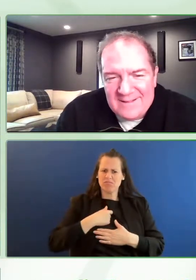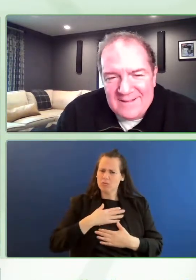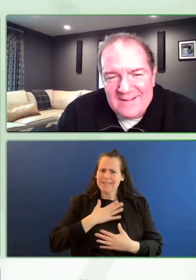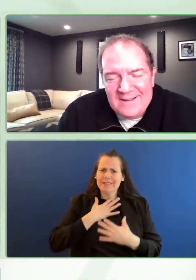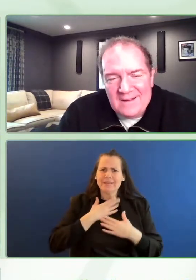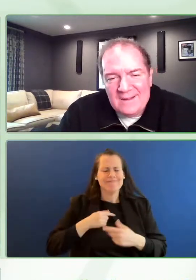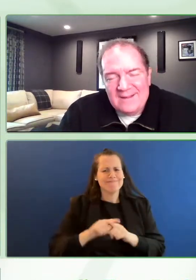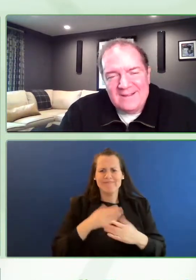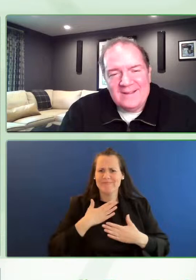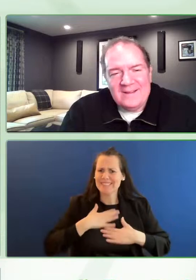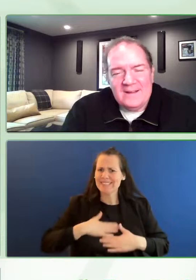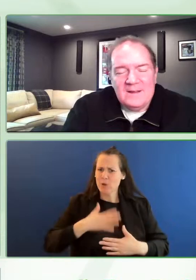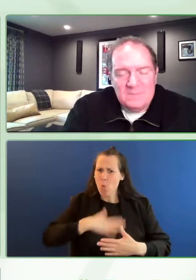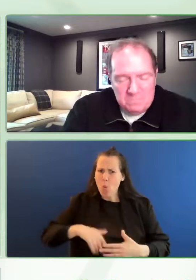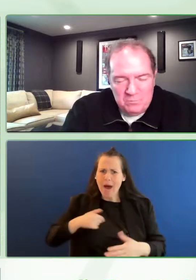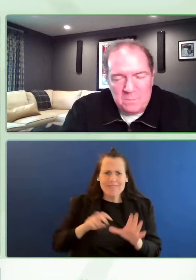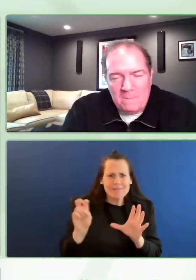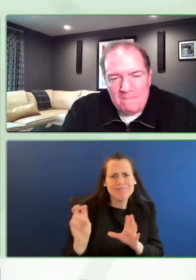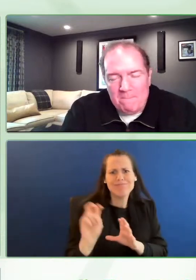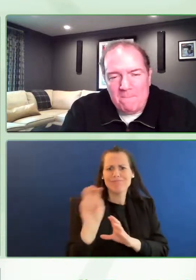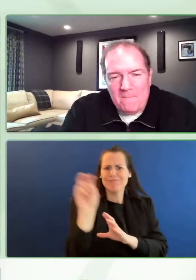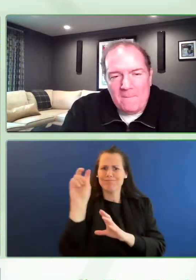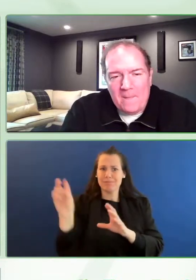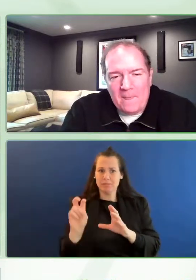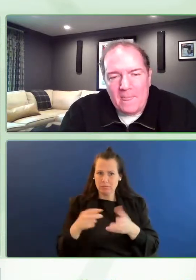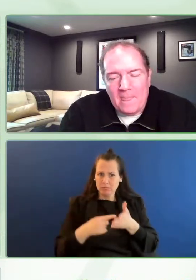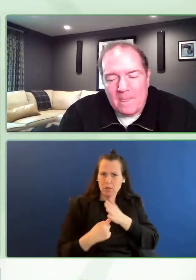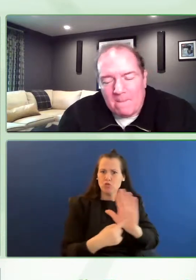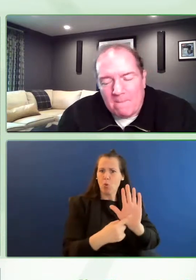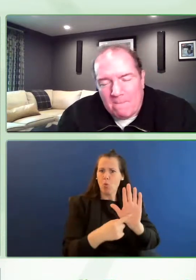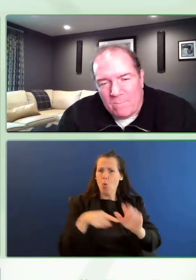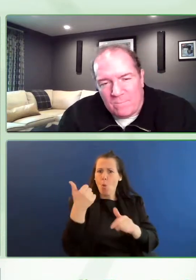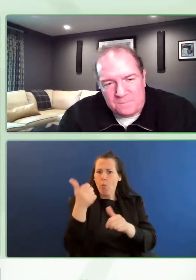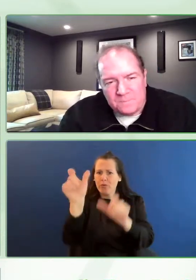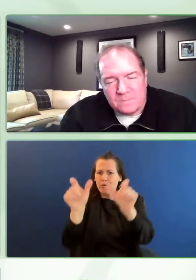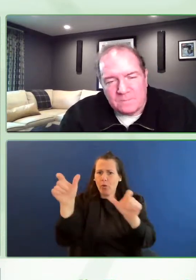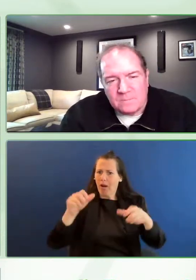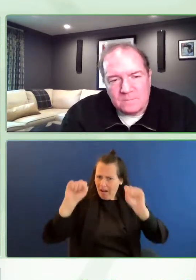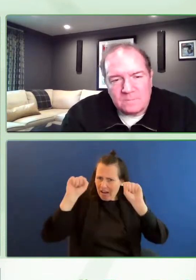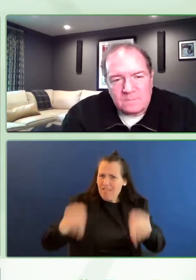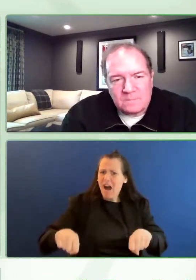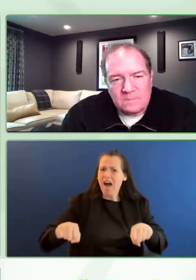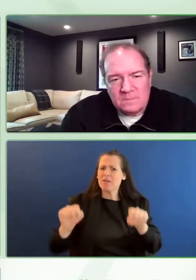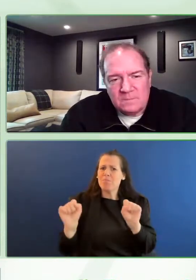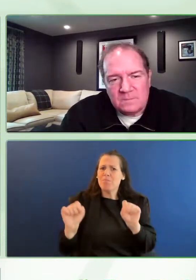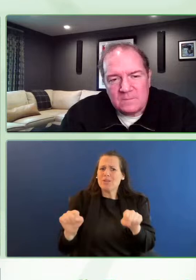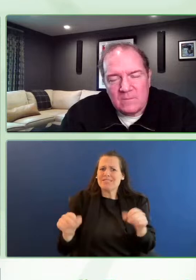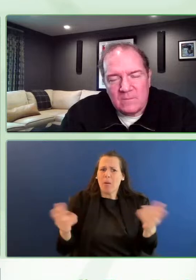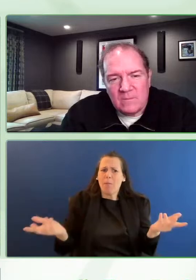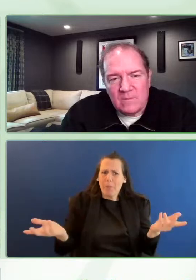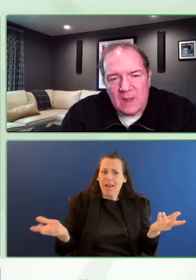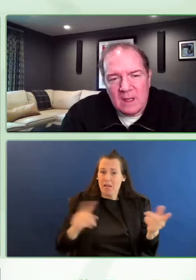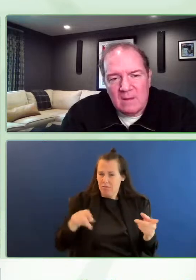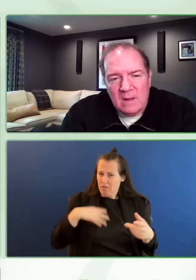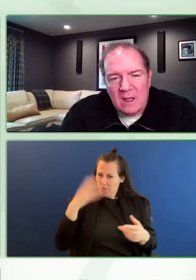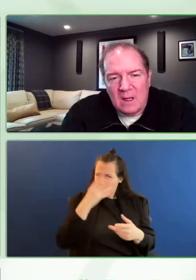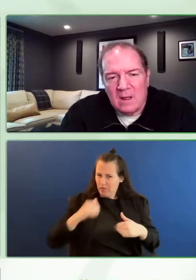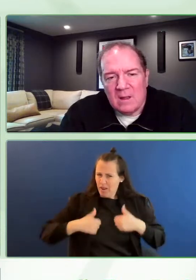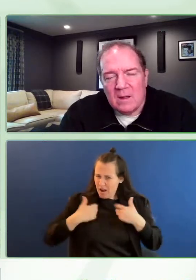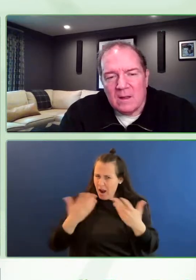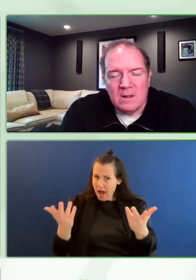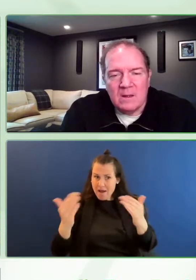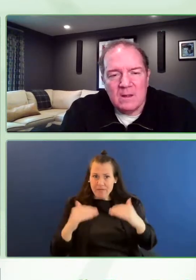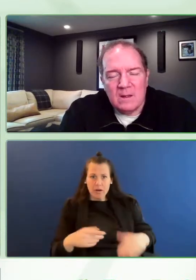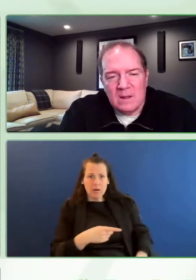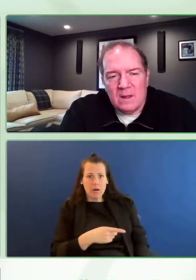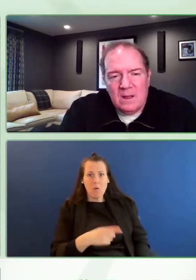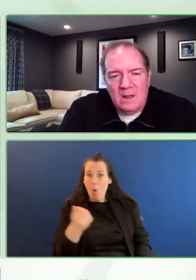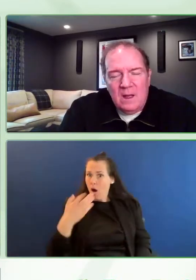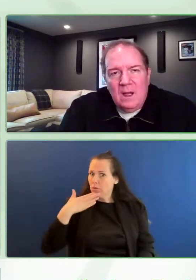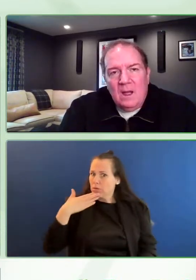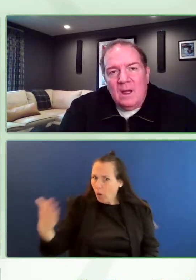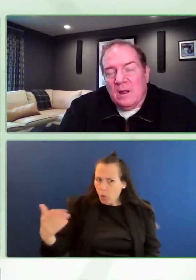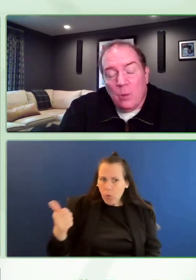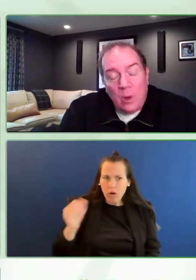Fred, I would like to start with why you believe accessibility is a universal term.